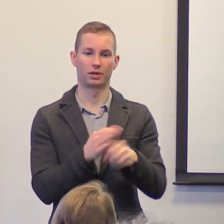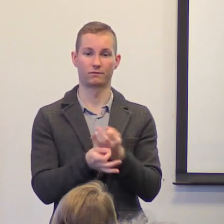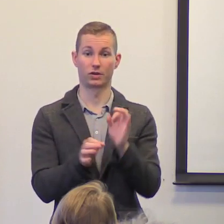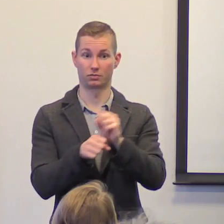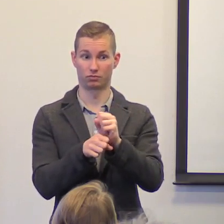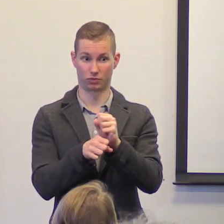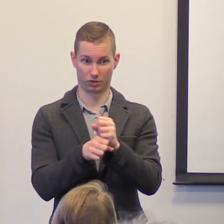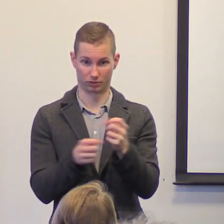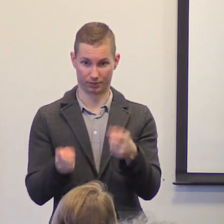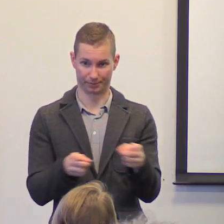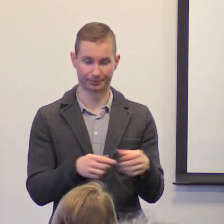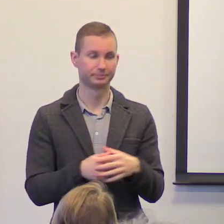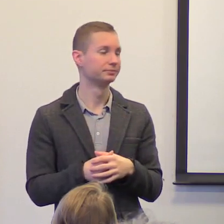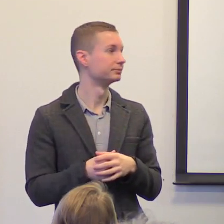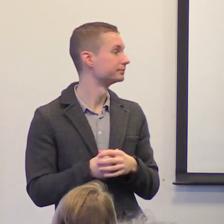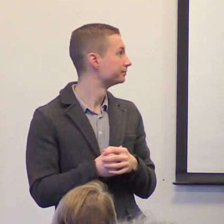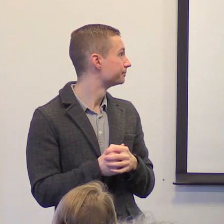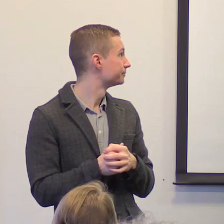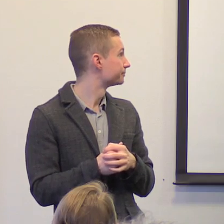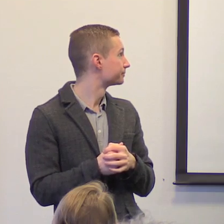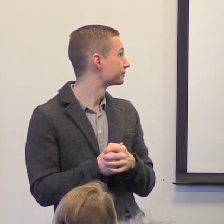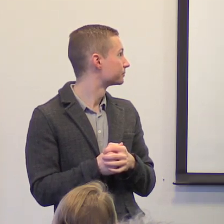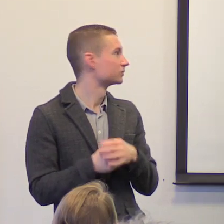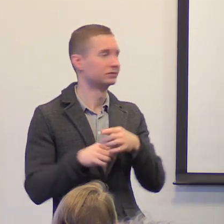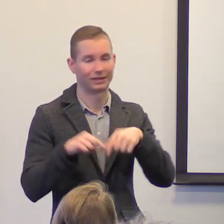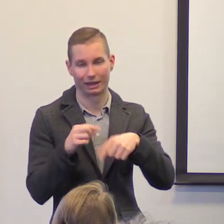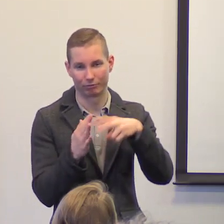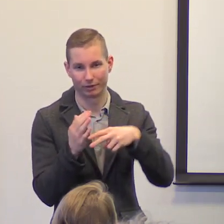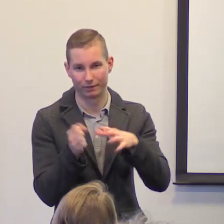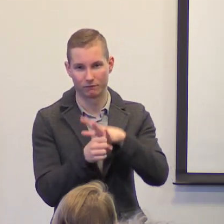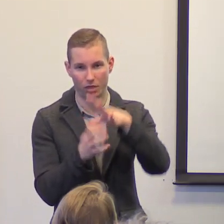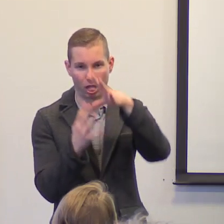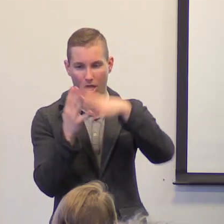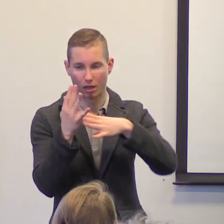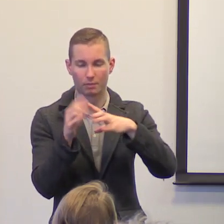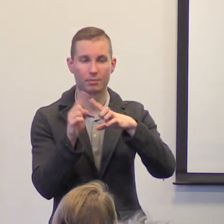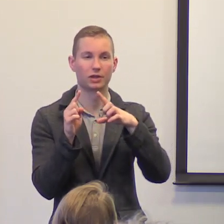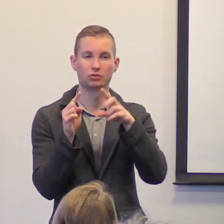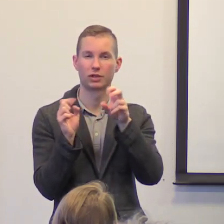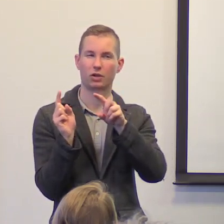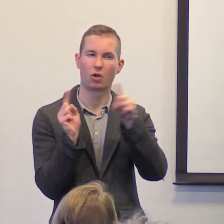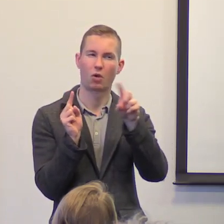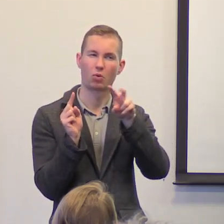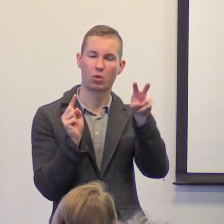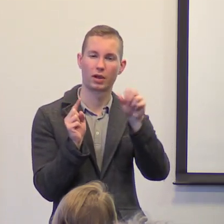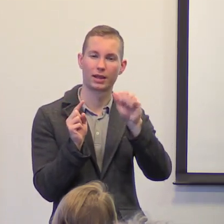You can't read the whole charts here, but look at the ACLU website if you want to see it.